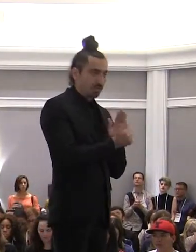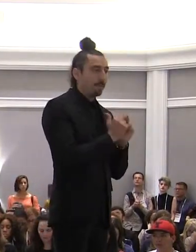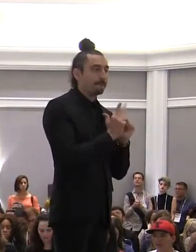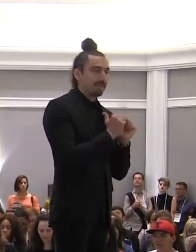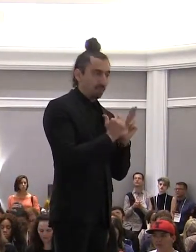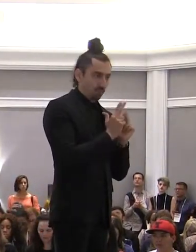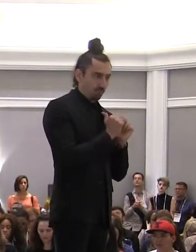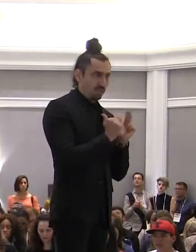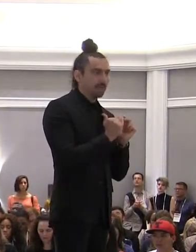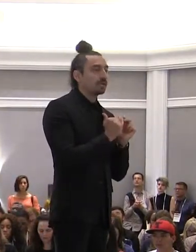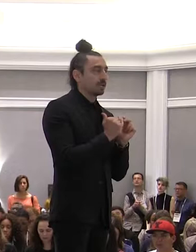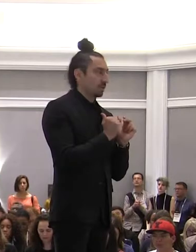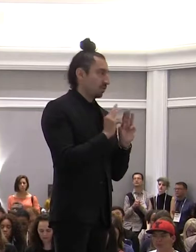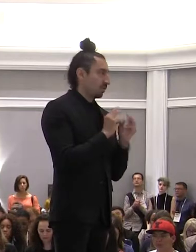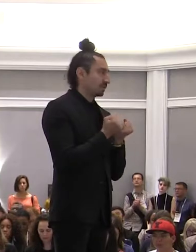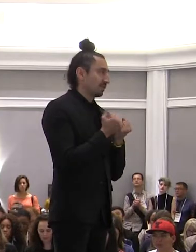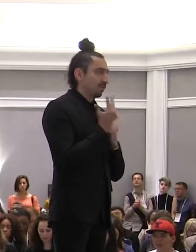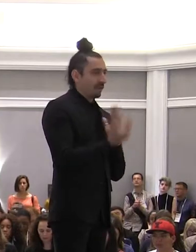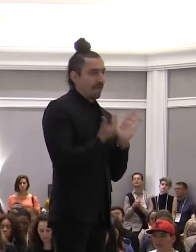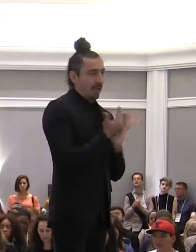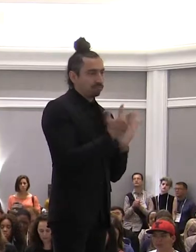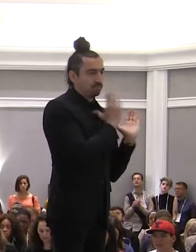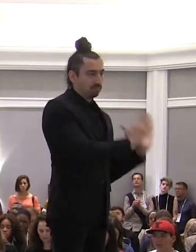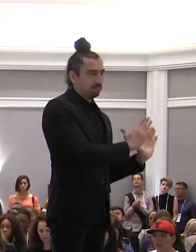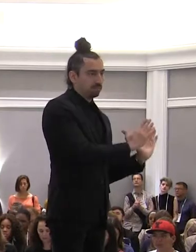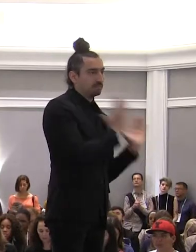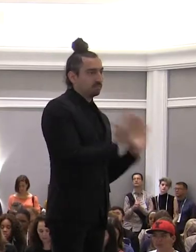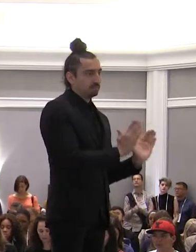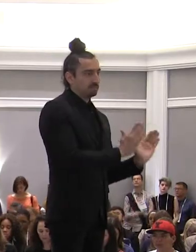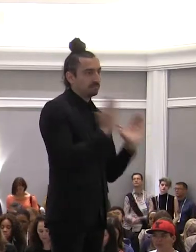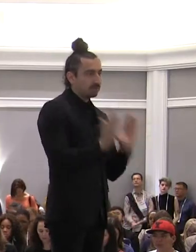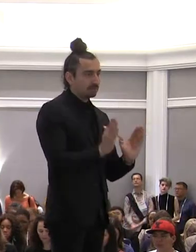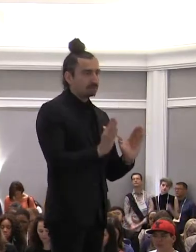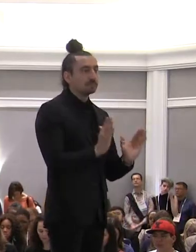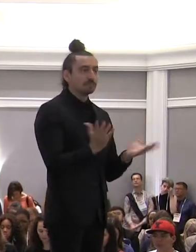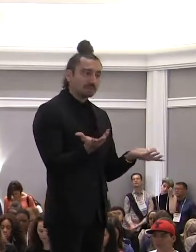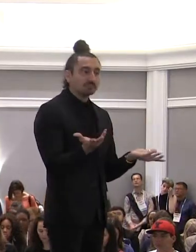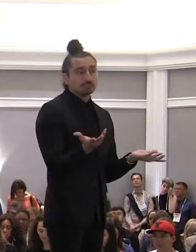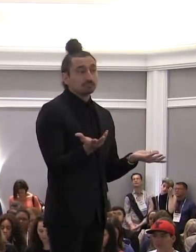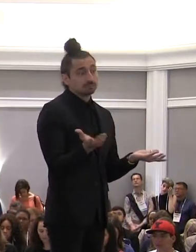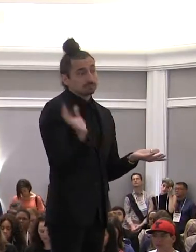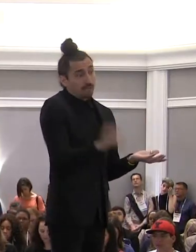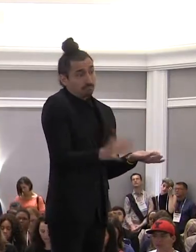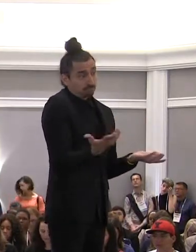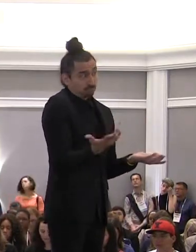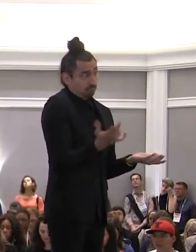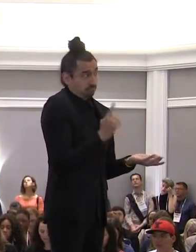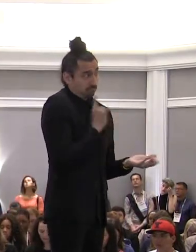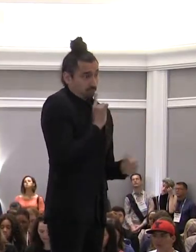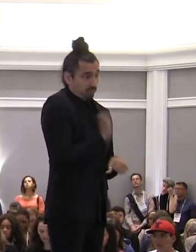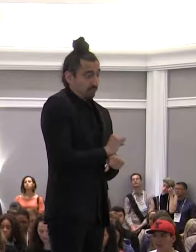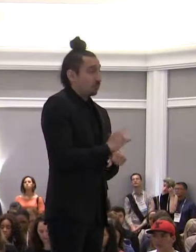We have a nifty guide to the agenda on Conference 2.0 that you can check out, and you can see a narrative description of all of our sessions